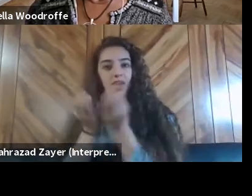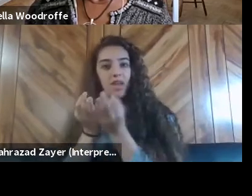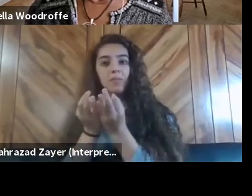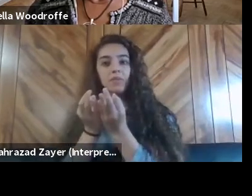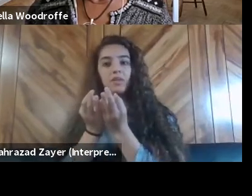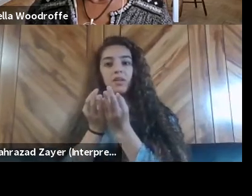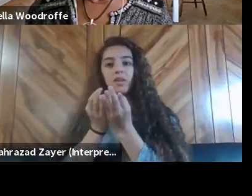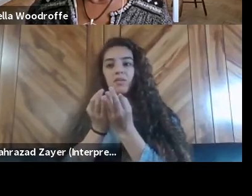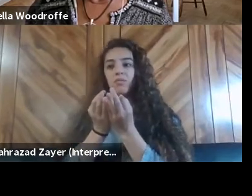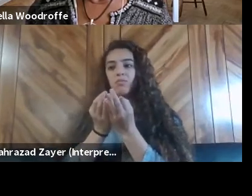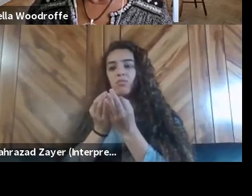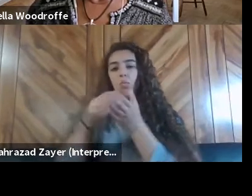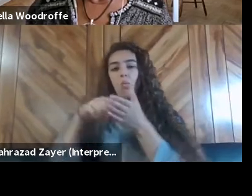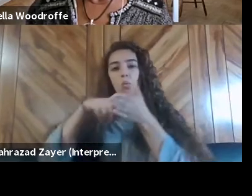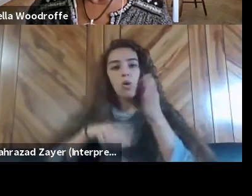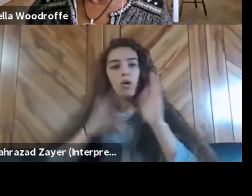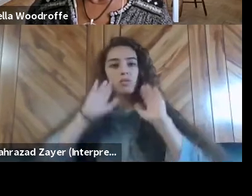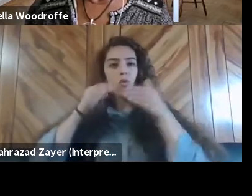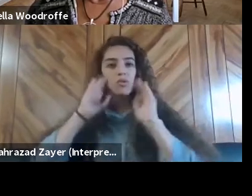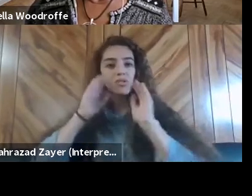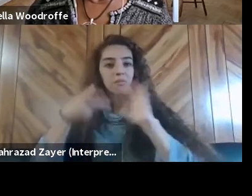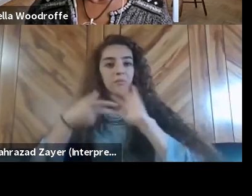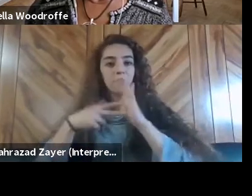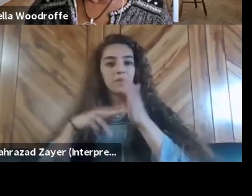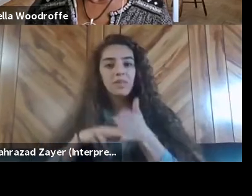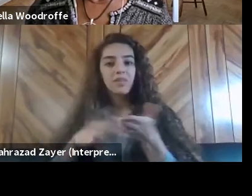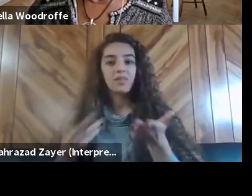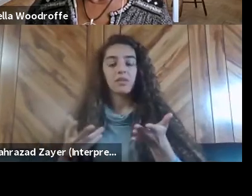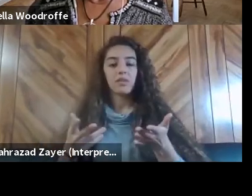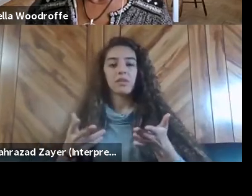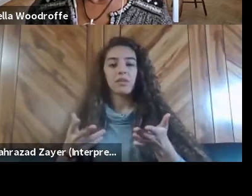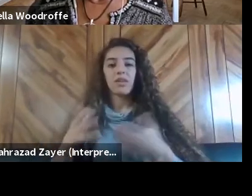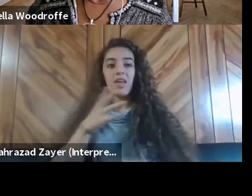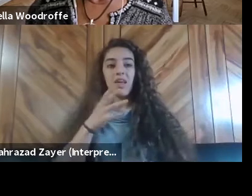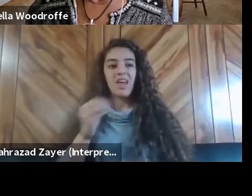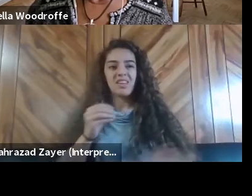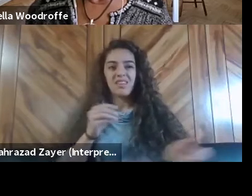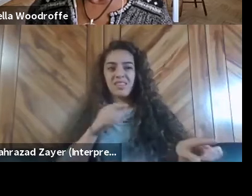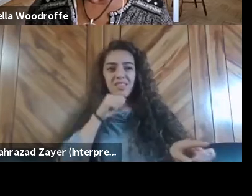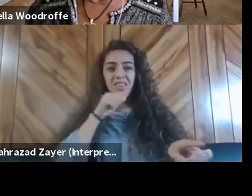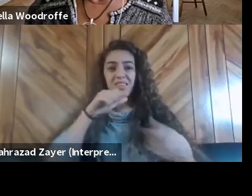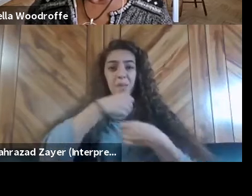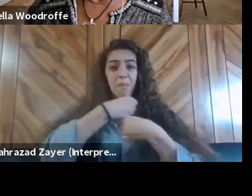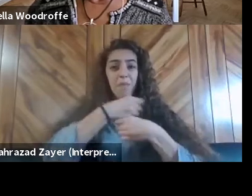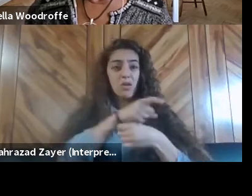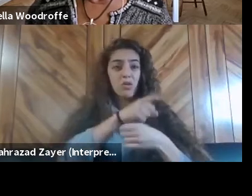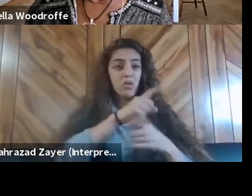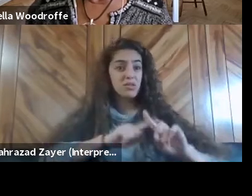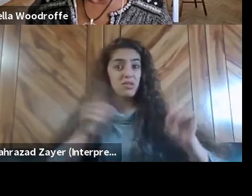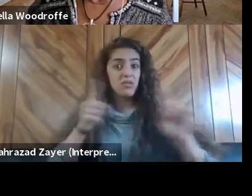autism and what does it mean. And it doesn't make her any different from folks, it just makes her do things in a